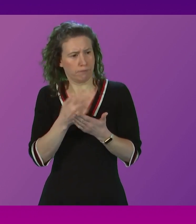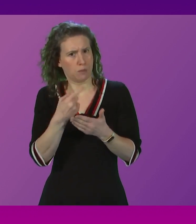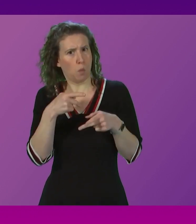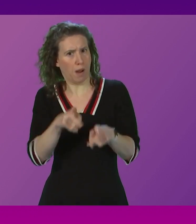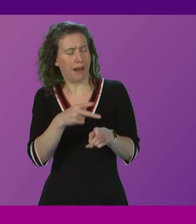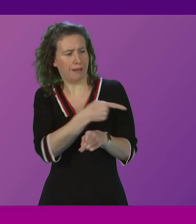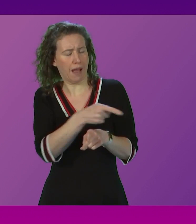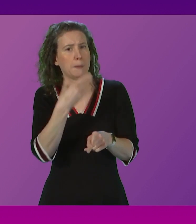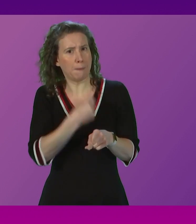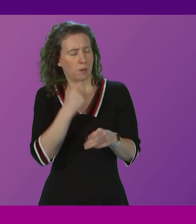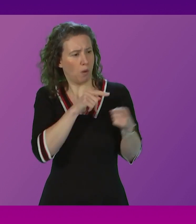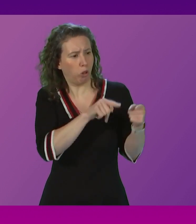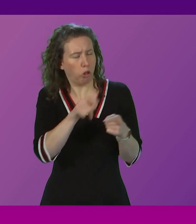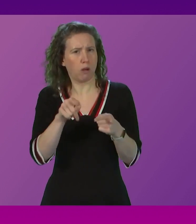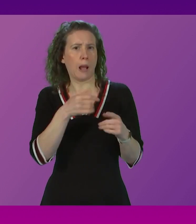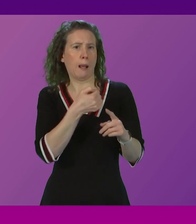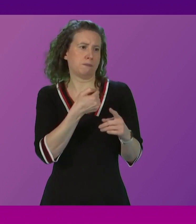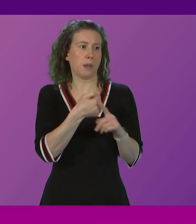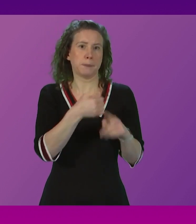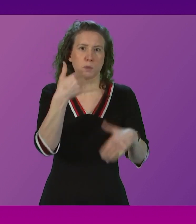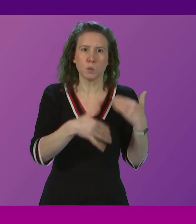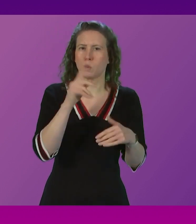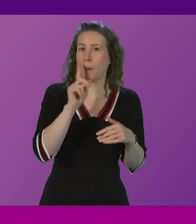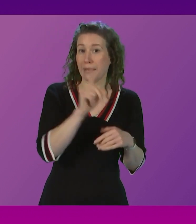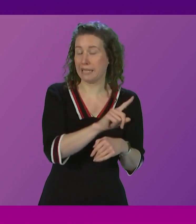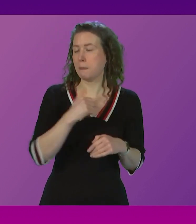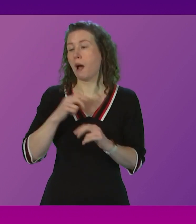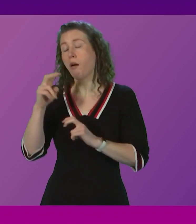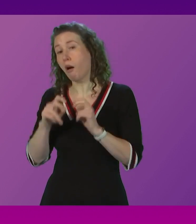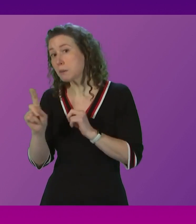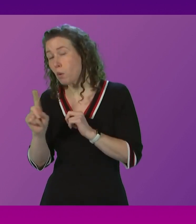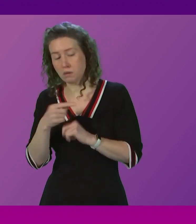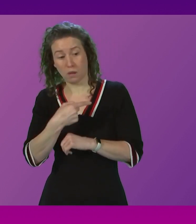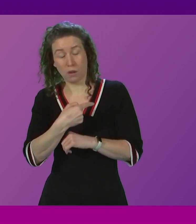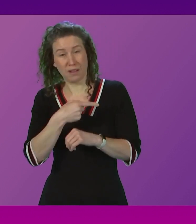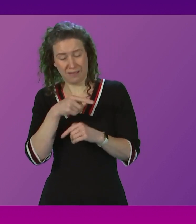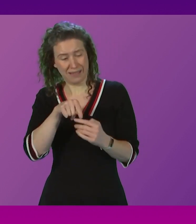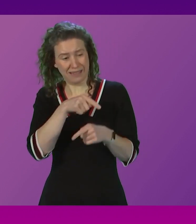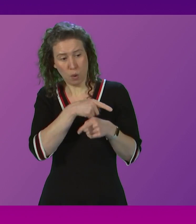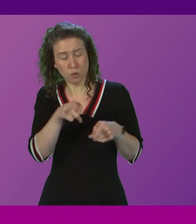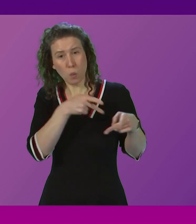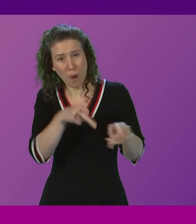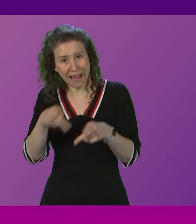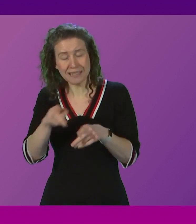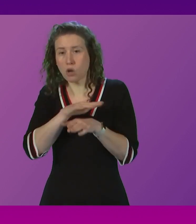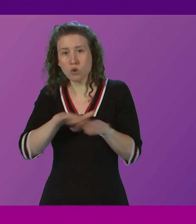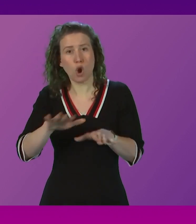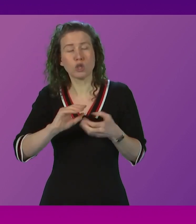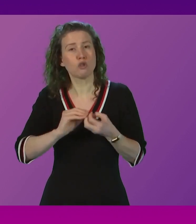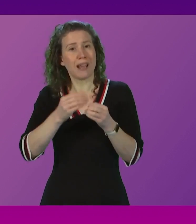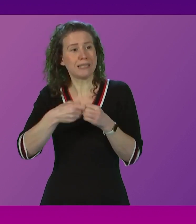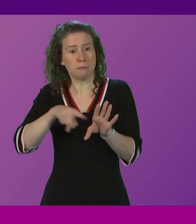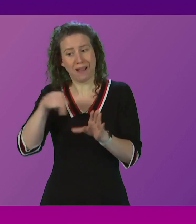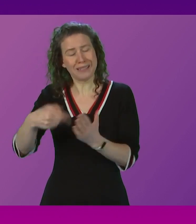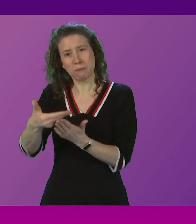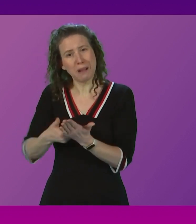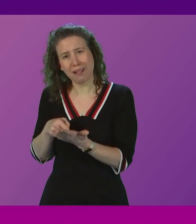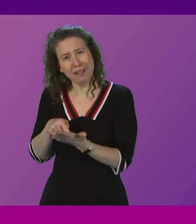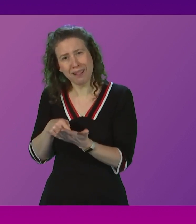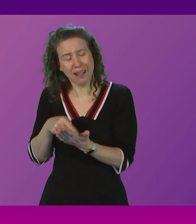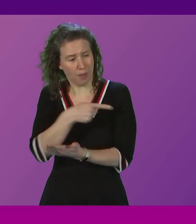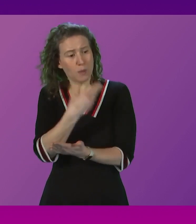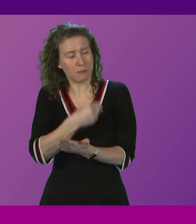men abuse women. My argument is that none of those ways is created by the bill, and nor